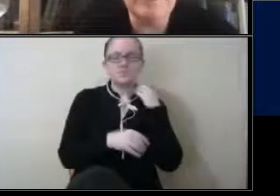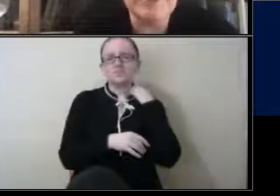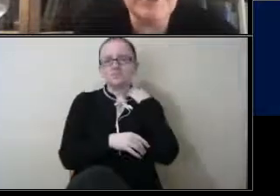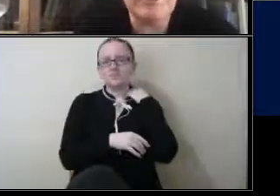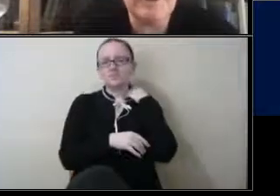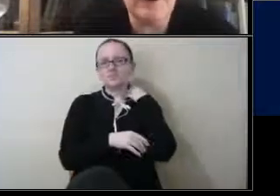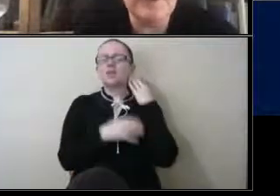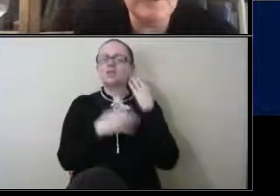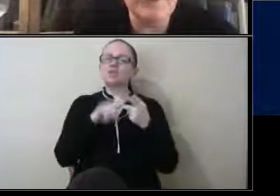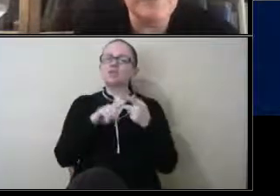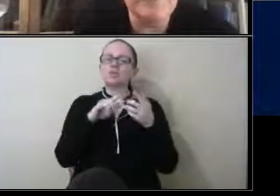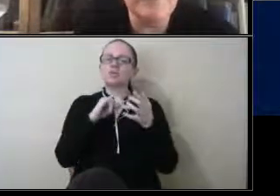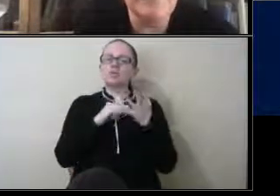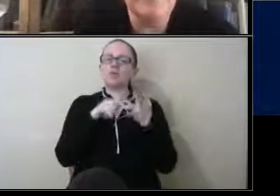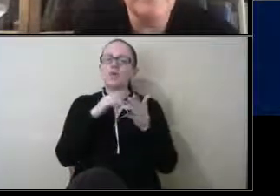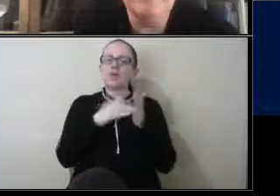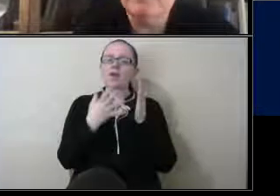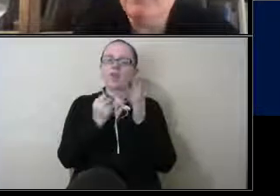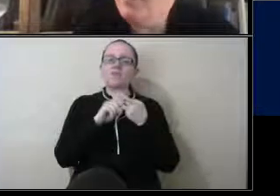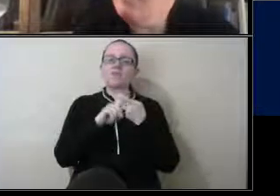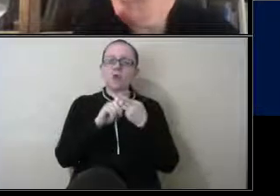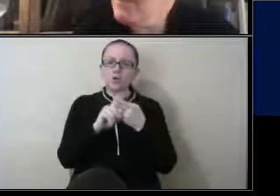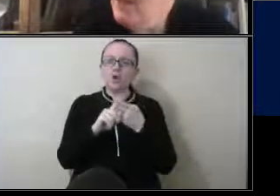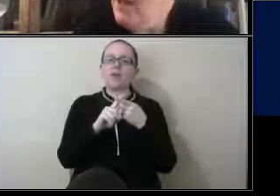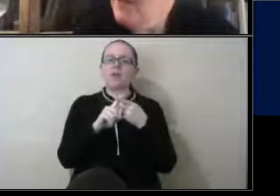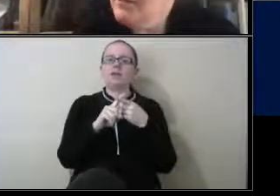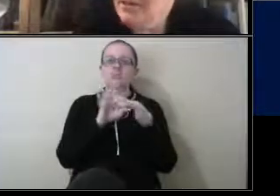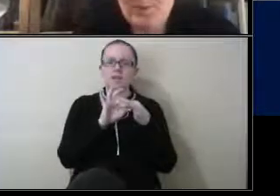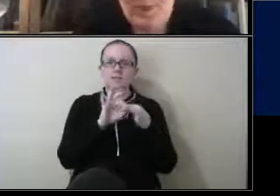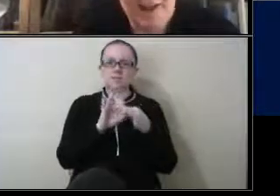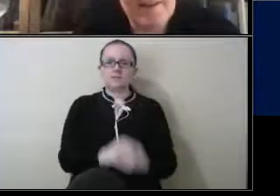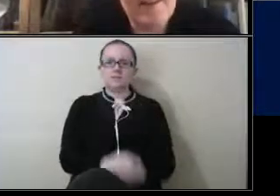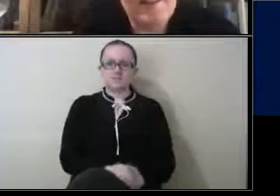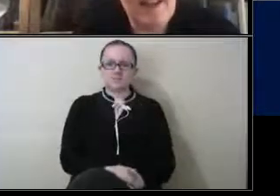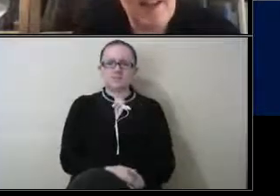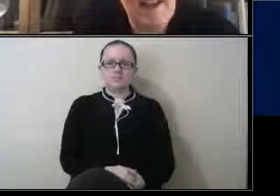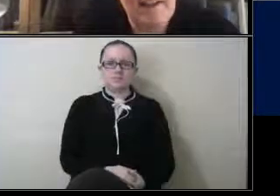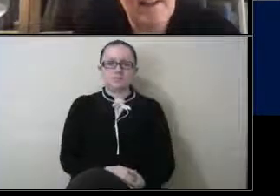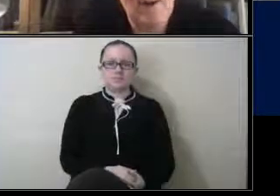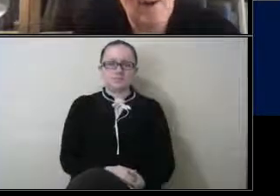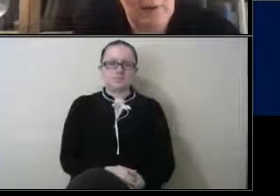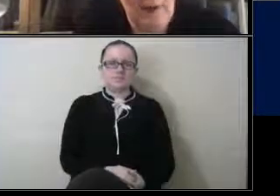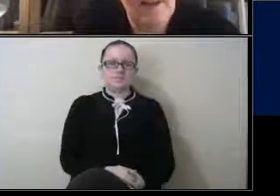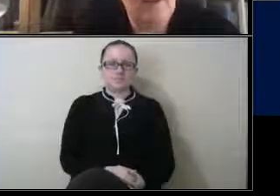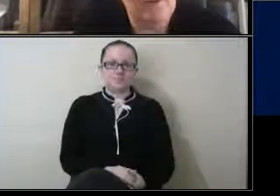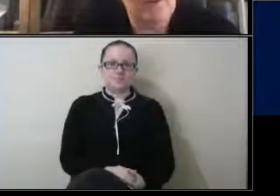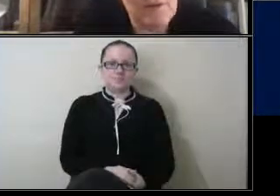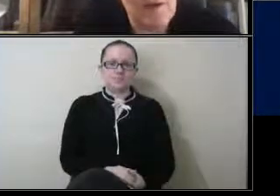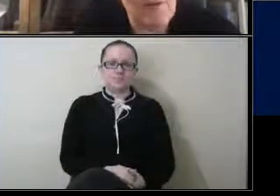relationship as well which is fantastic um so i'm aware that today online and also